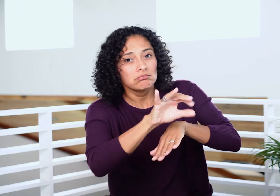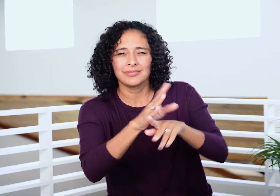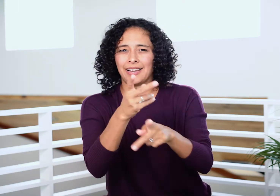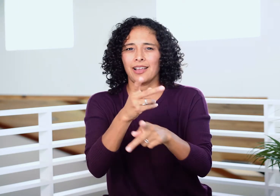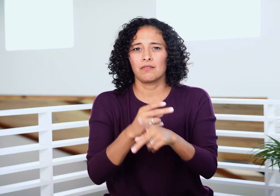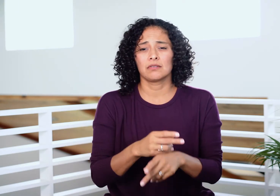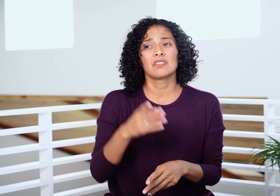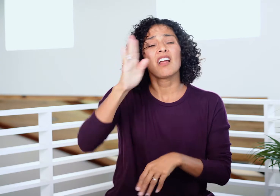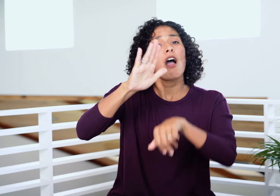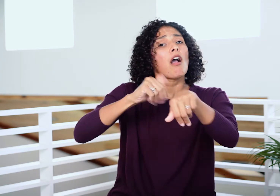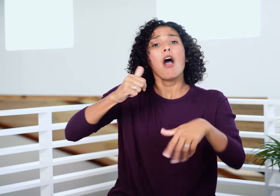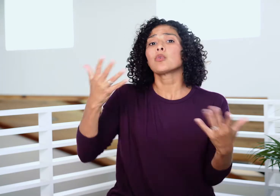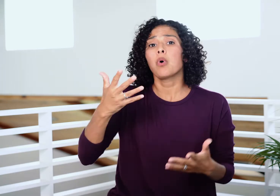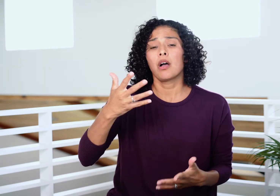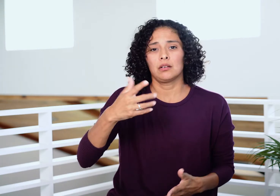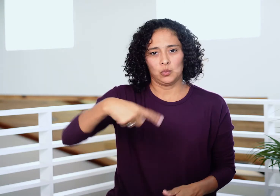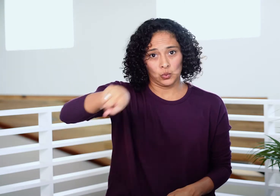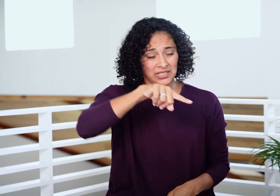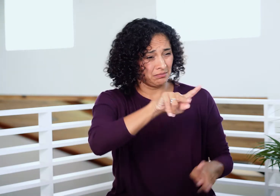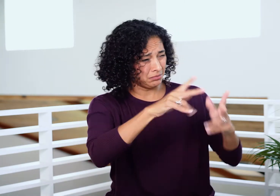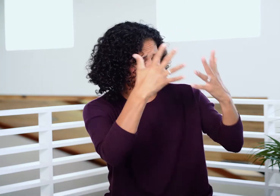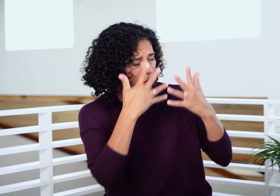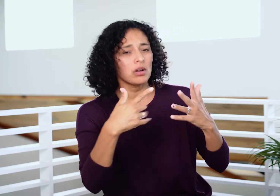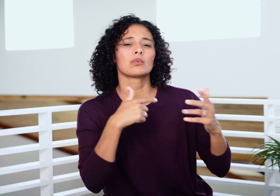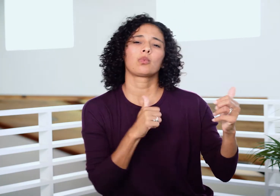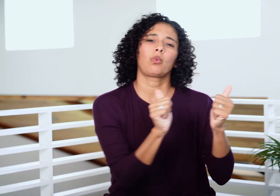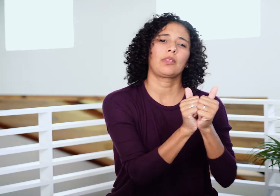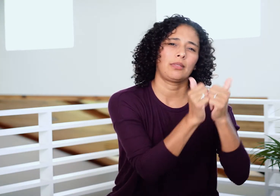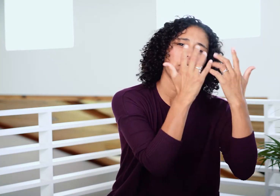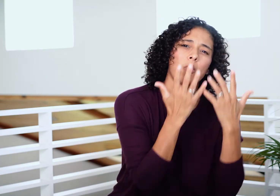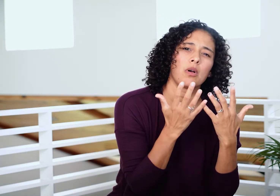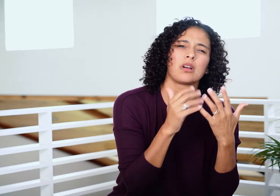God calls us to mourn with those who mourn, not advise those who mourn—